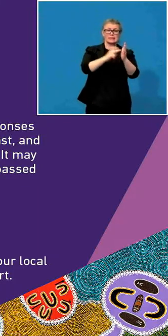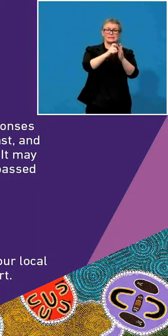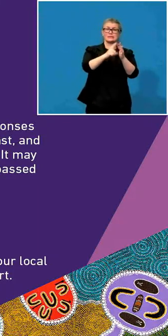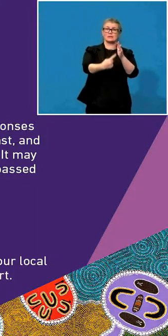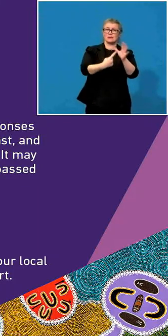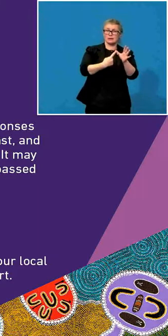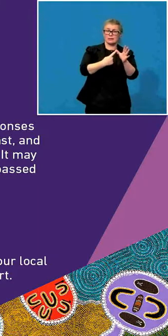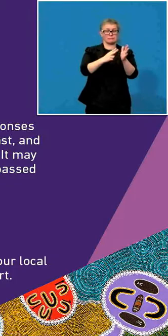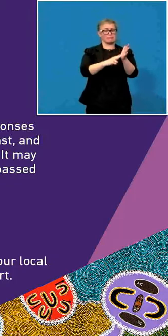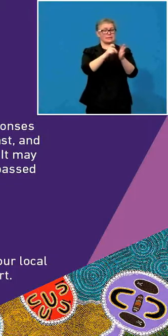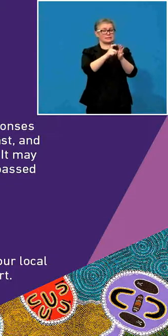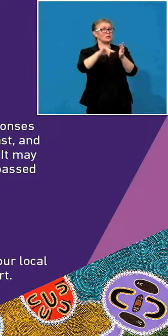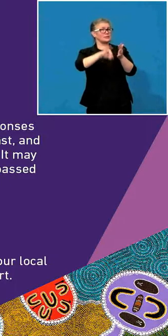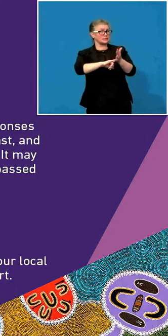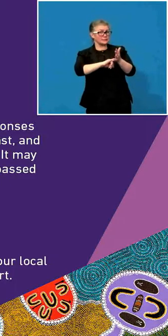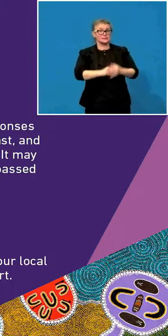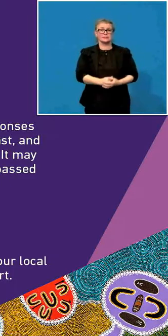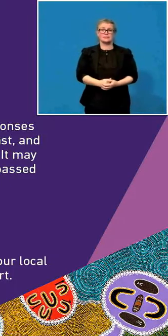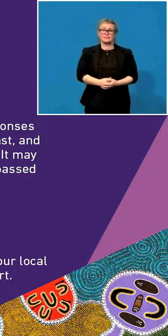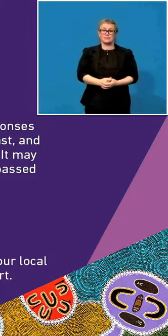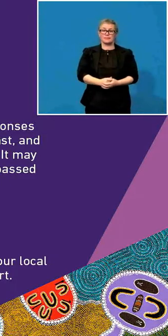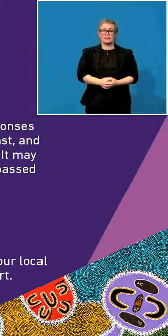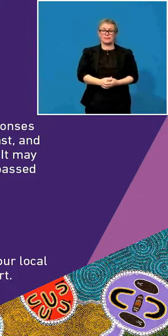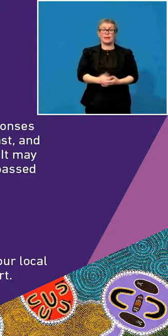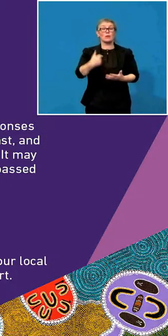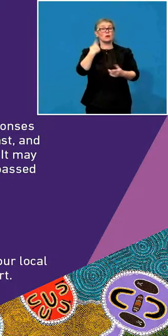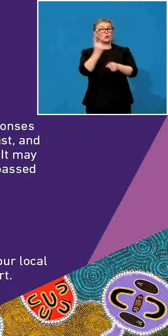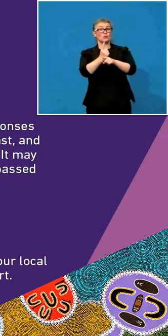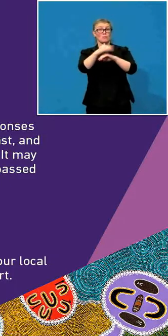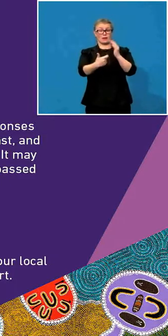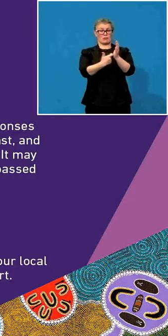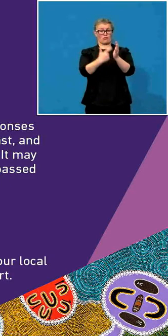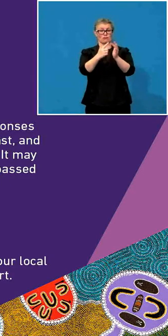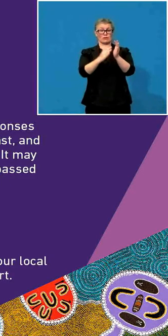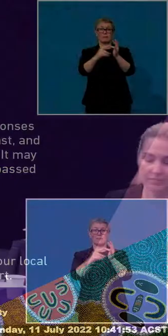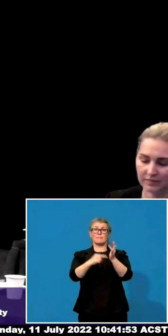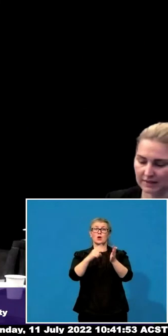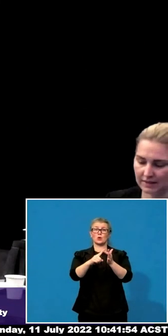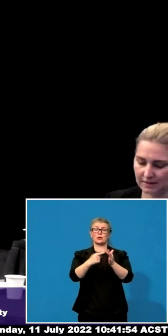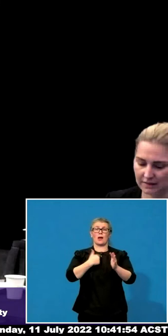And during this opening, if I refer to "remote", that's taken to include remote and very remote communities.